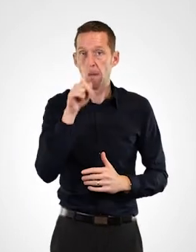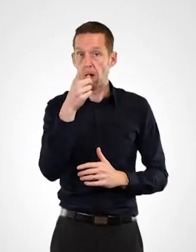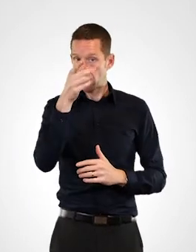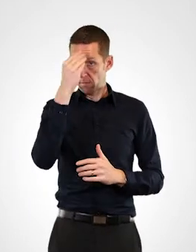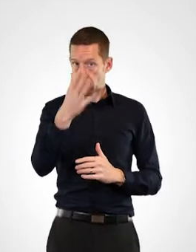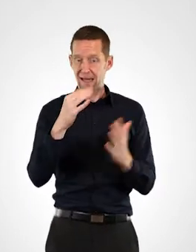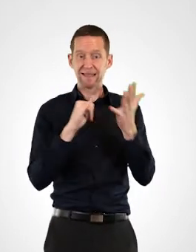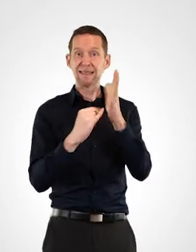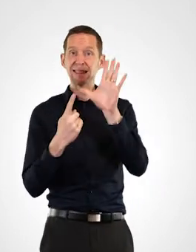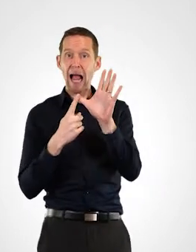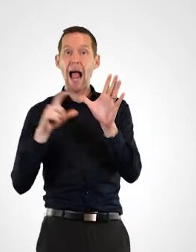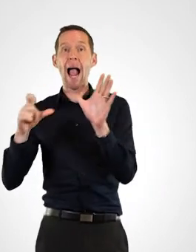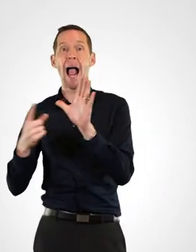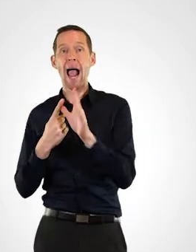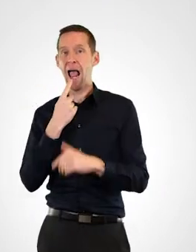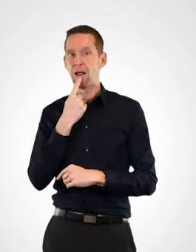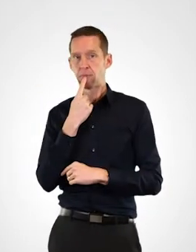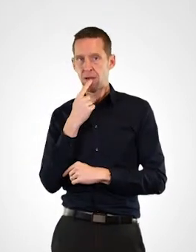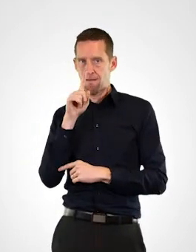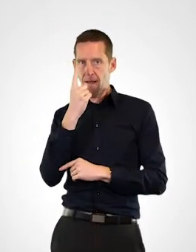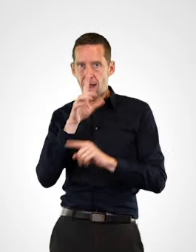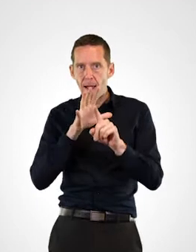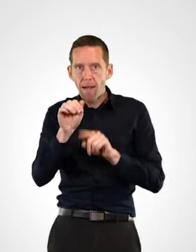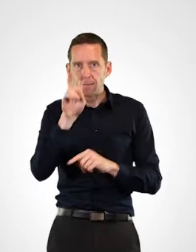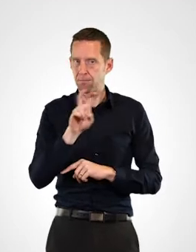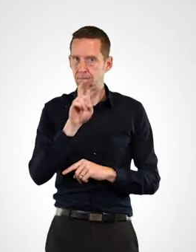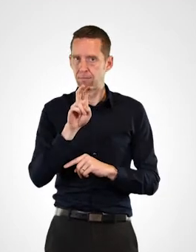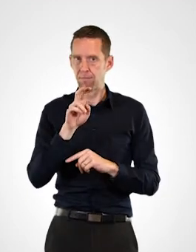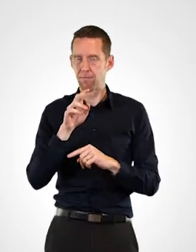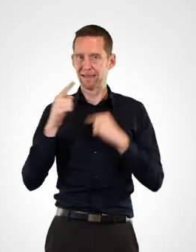but" sa "and" ca "have no lip movements that are visible